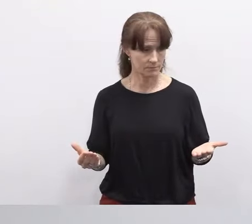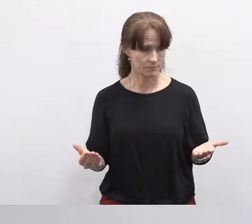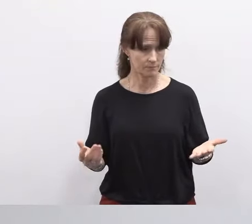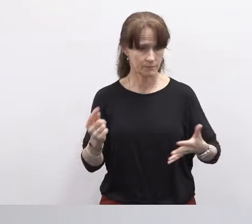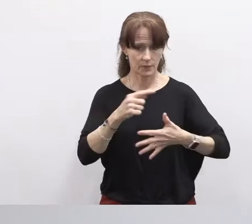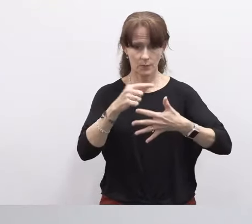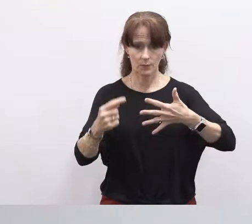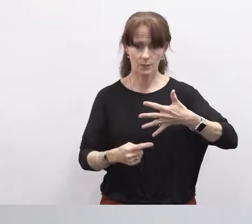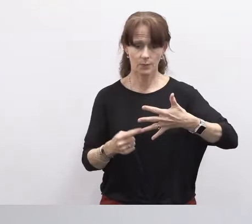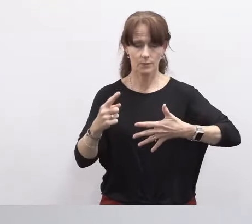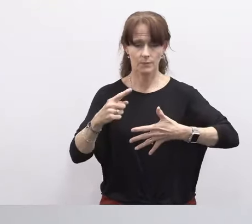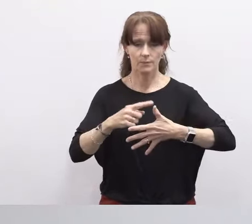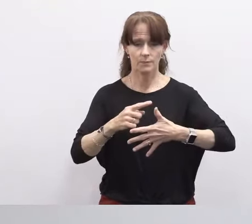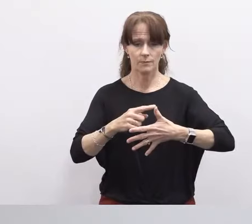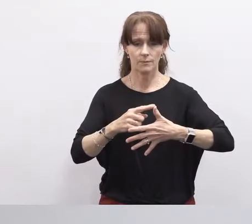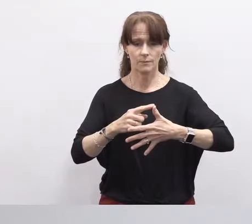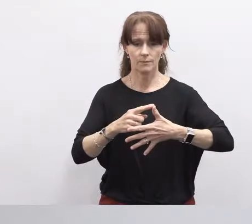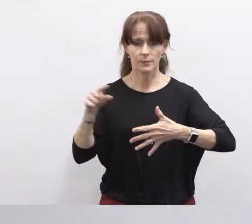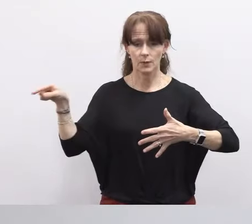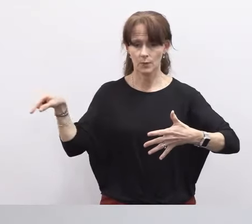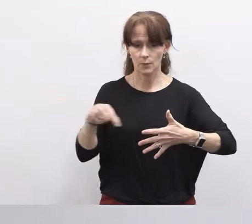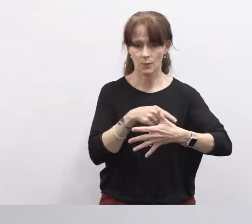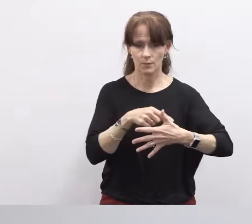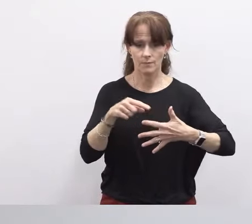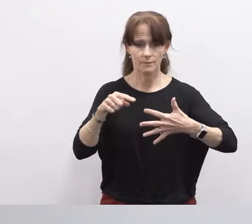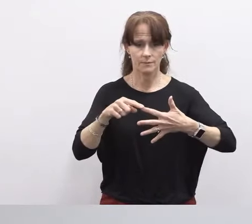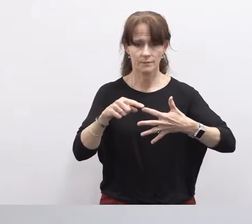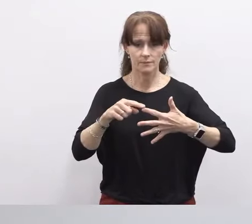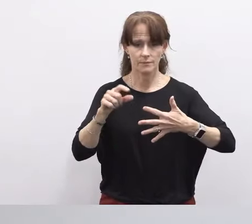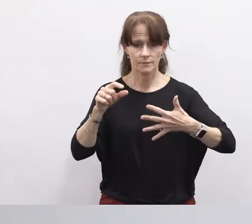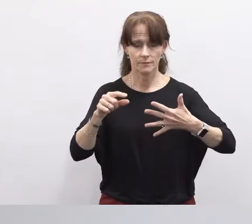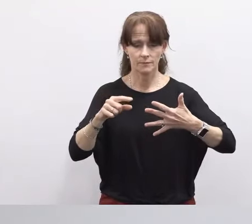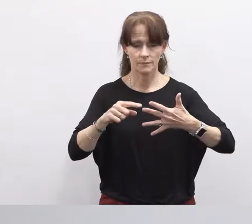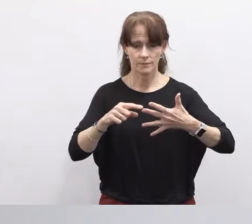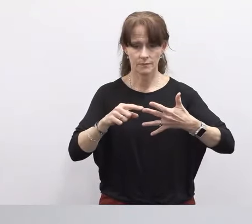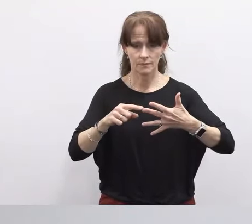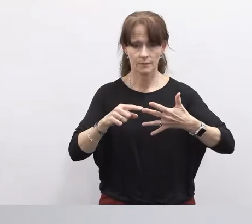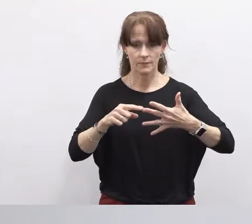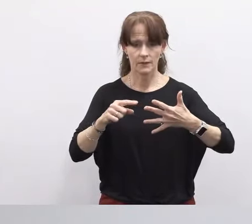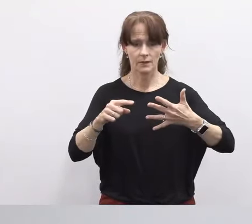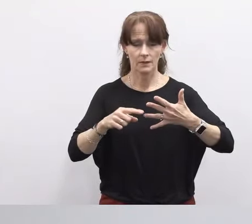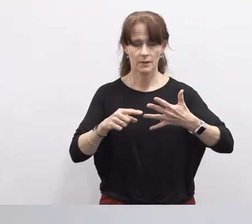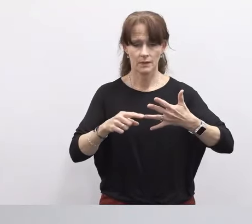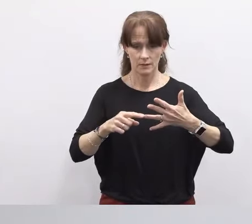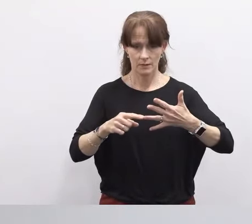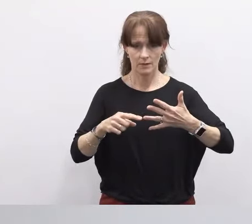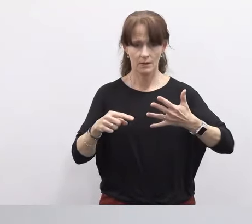Let's take a vote, Mr. Otto? Aye. Ms. Craighead. - Aye. Ms. Kerr. - Aye. Mr. Miller. - Aye.